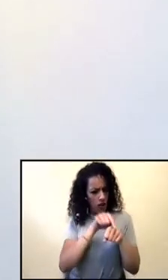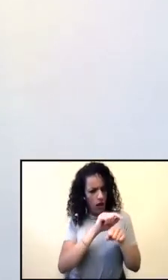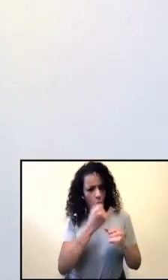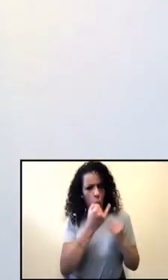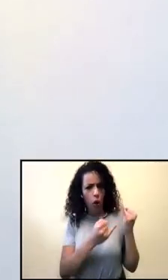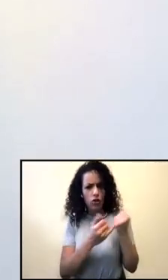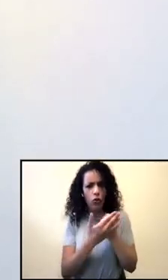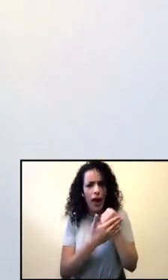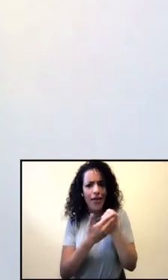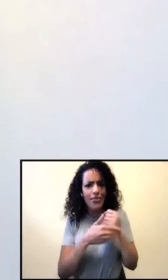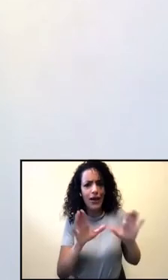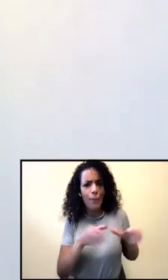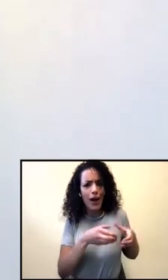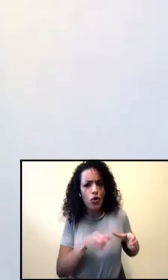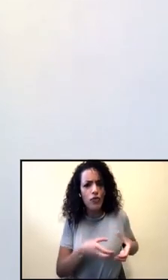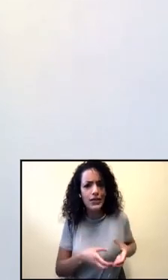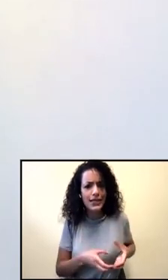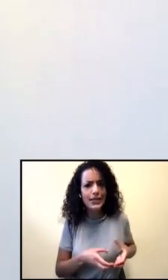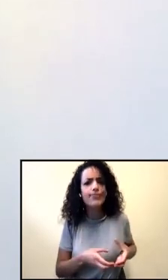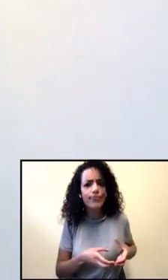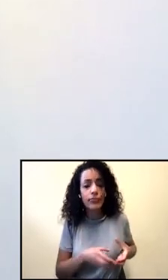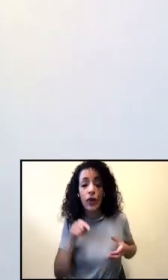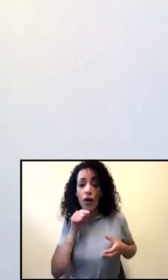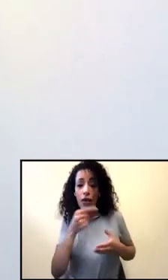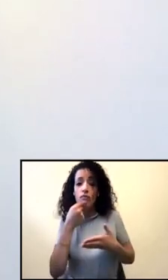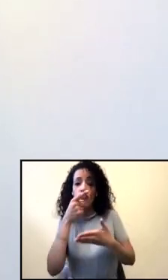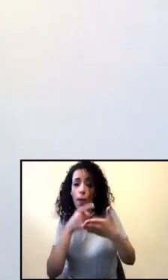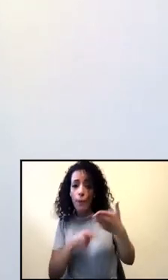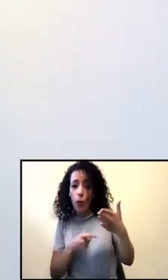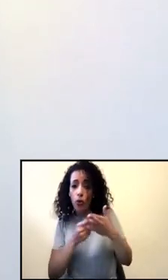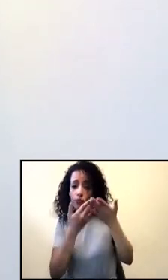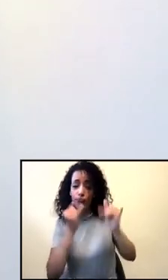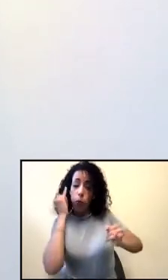and that review was then widely condemned by Black and Brown organizations and communities